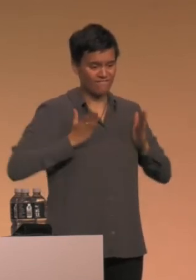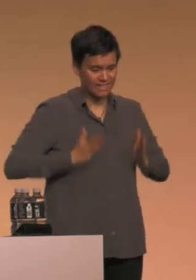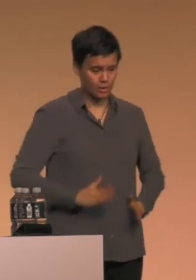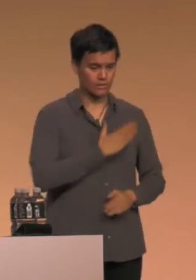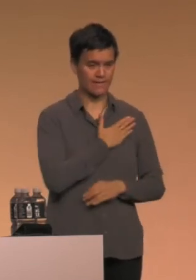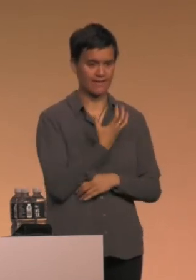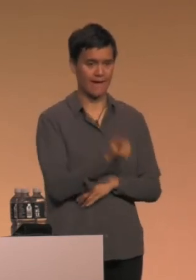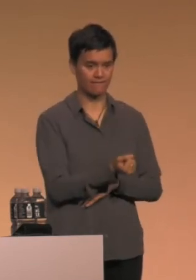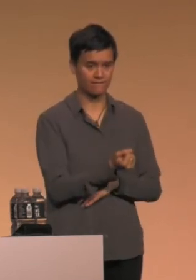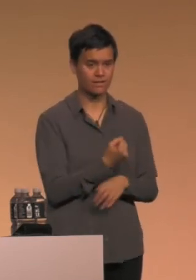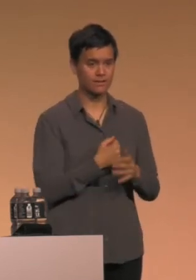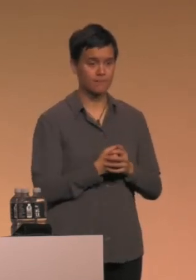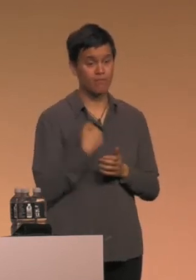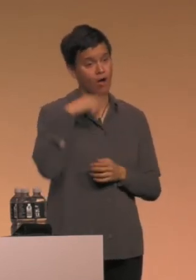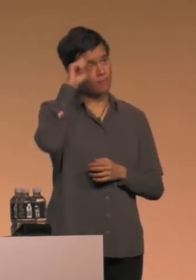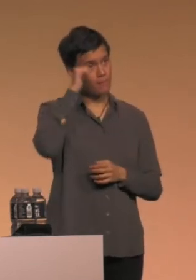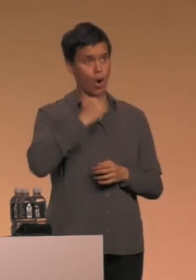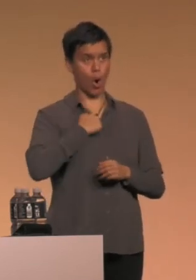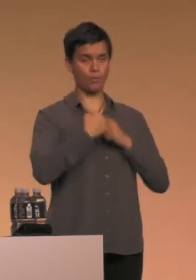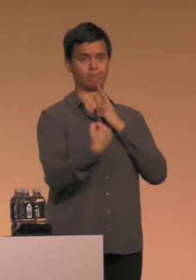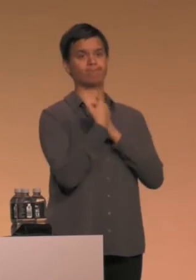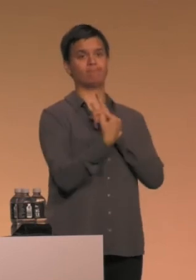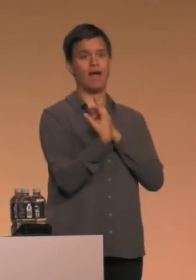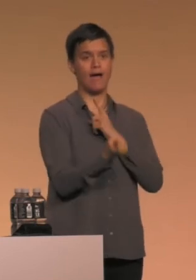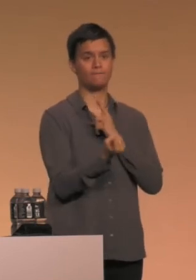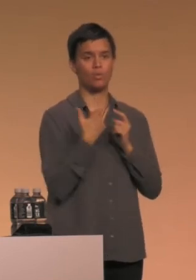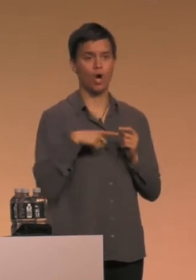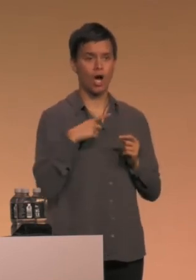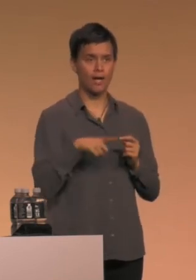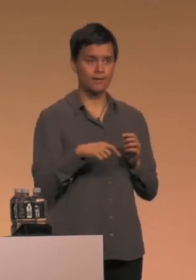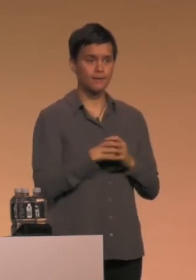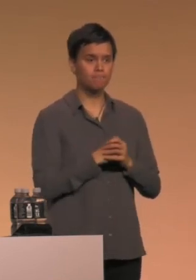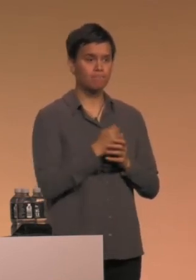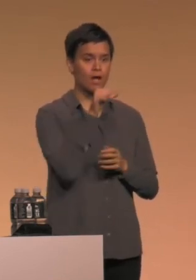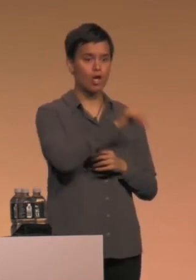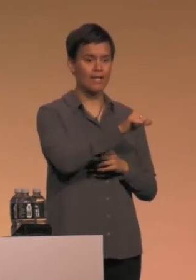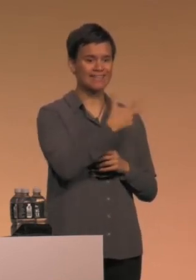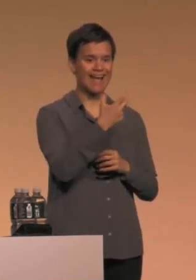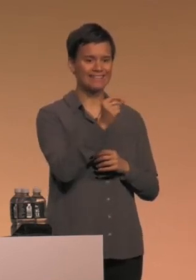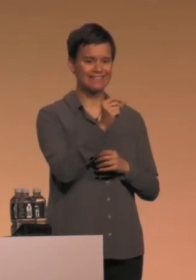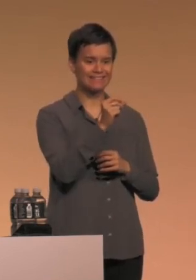I remember the impact on my own well-being when I was in two armed robberies in the 1980s.